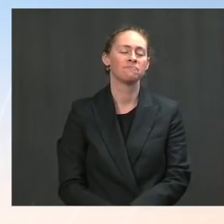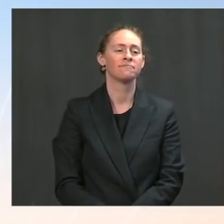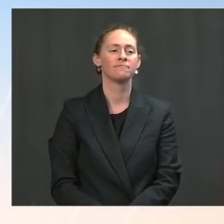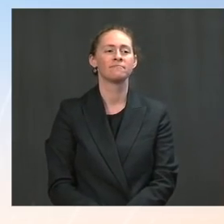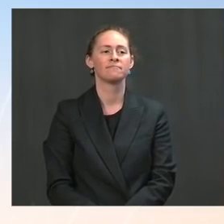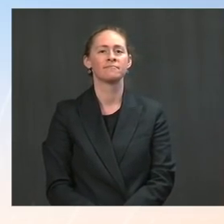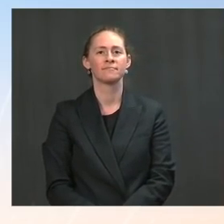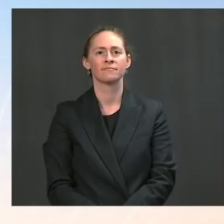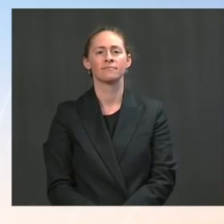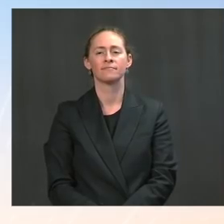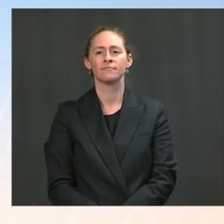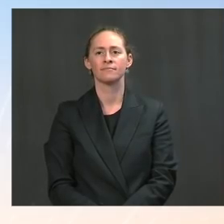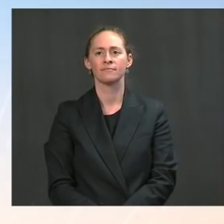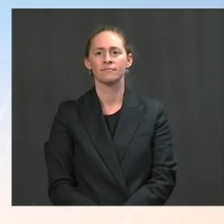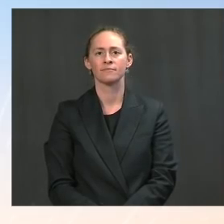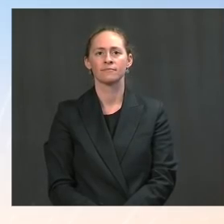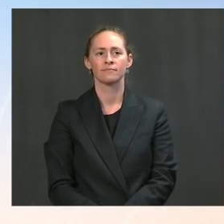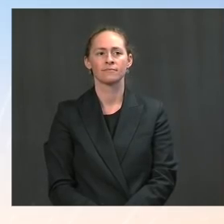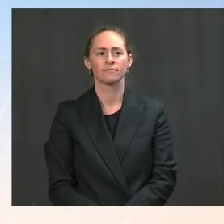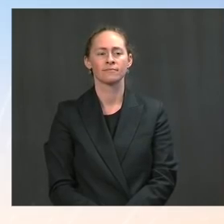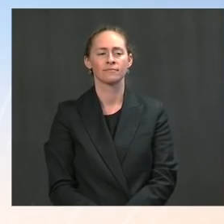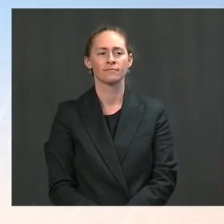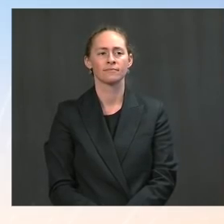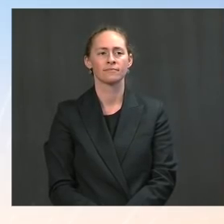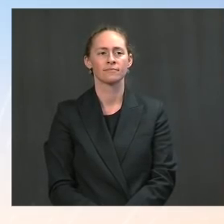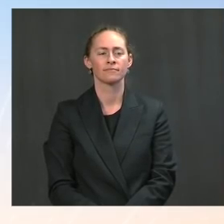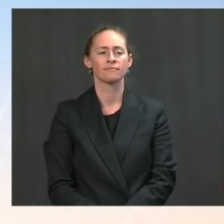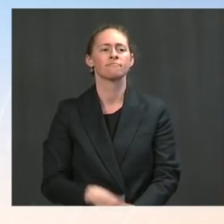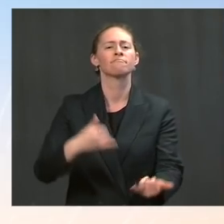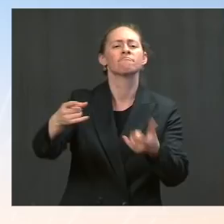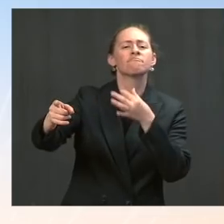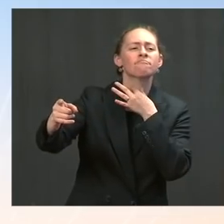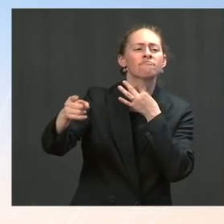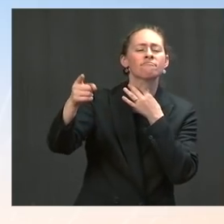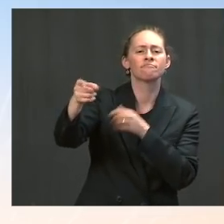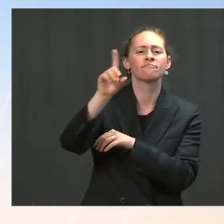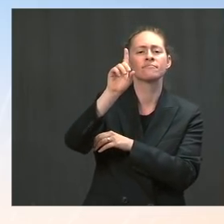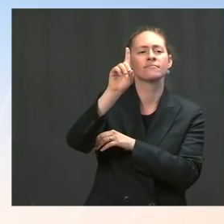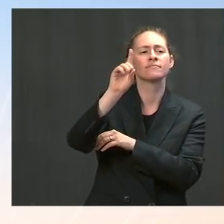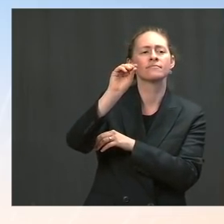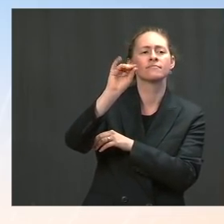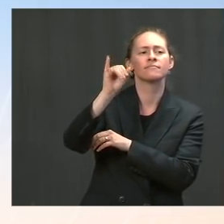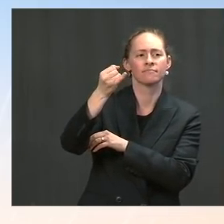The Press: Question. The Justice Department Inspector General's report on the FBI handling the Nassar case --